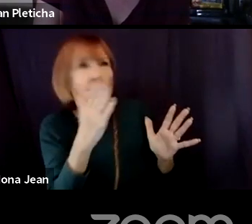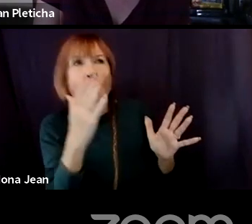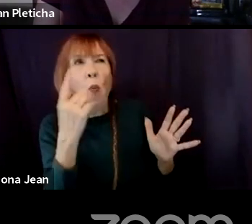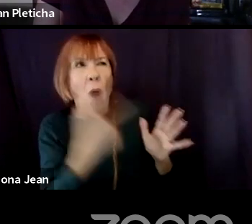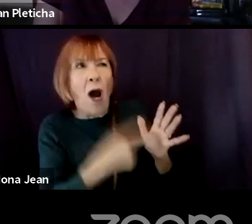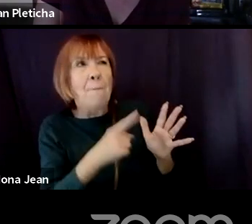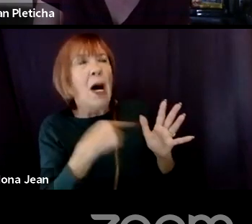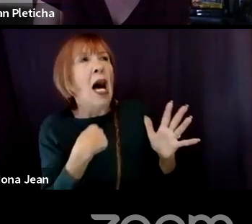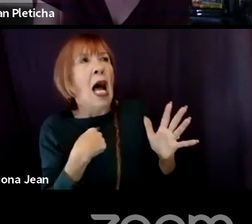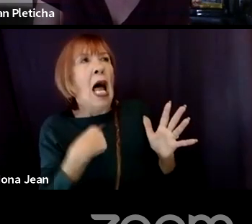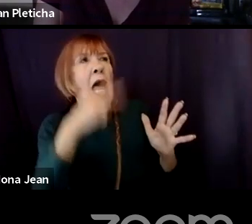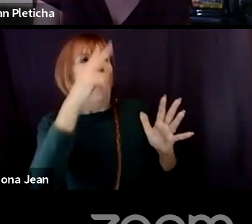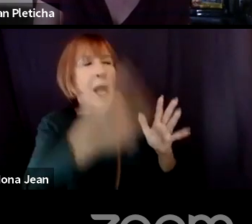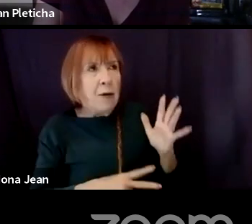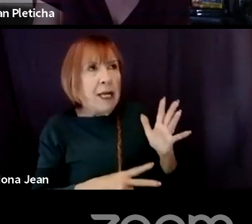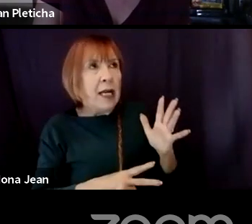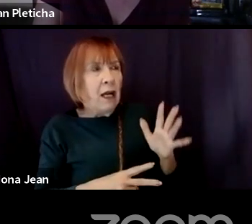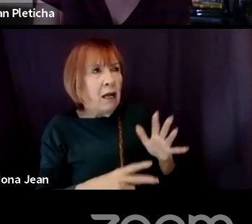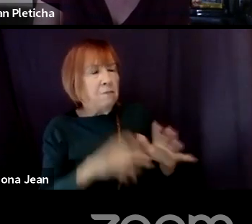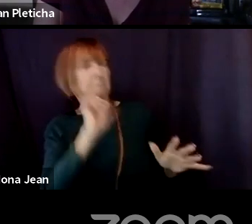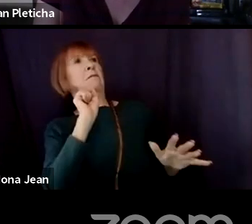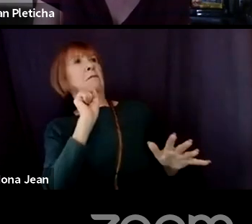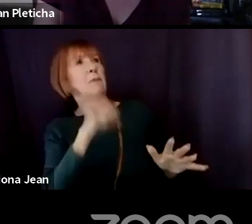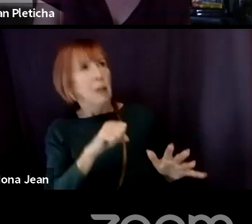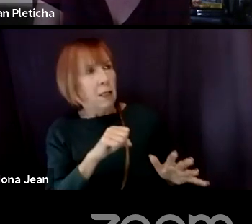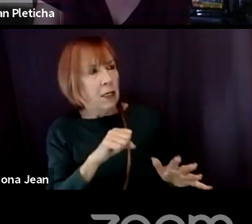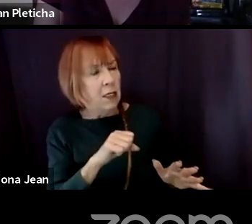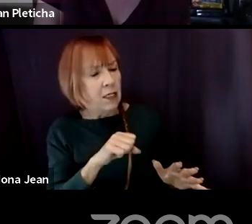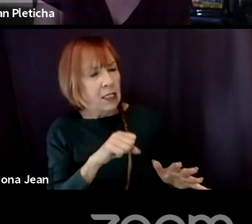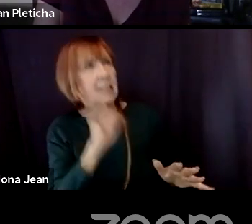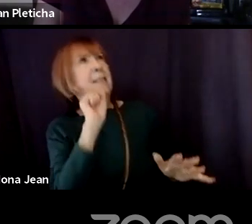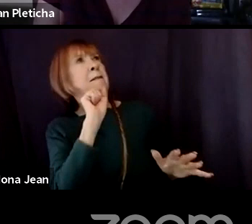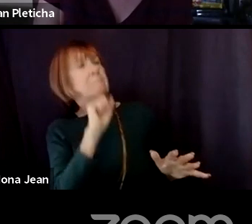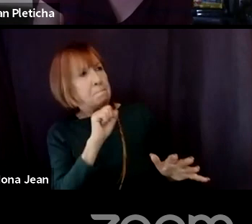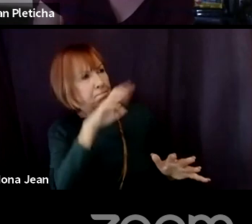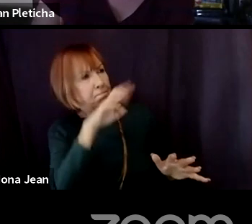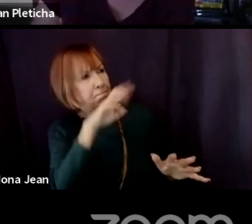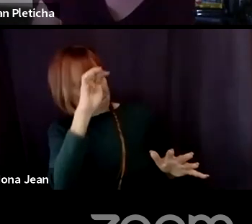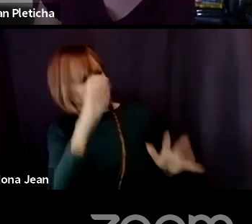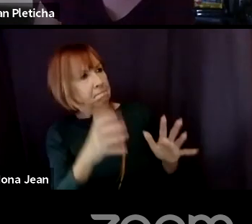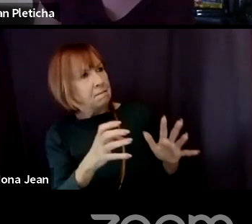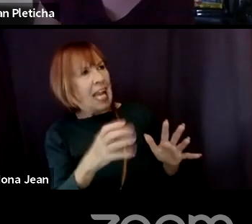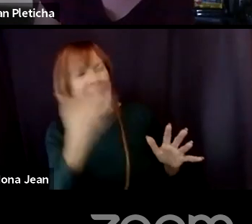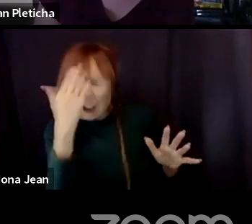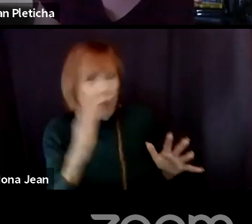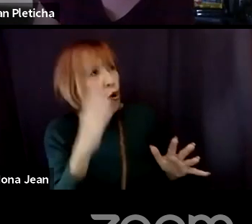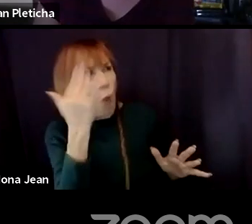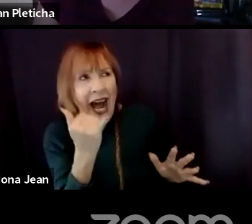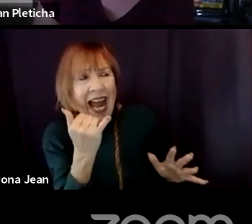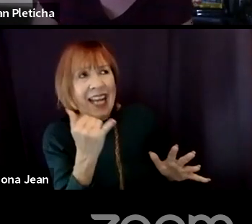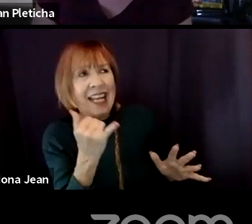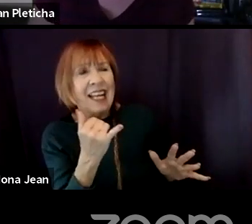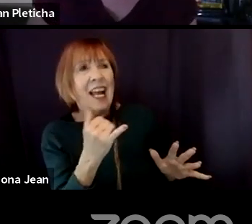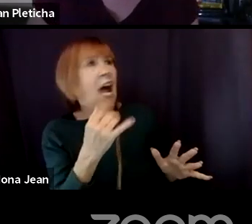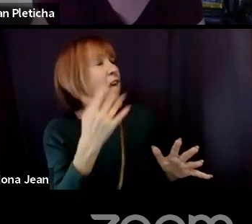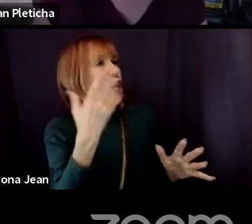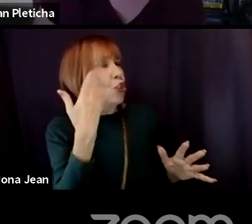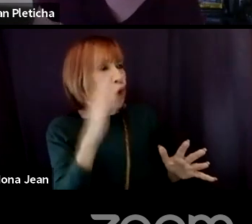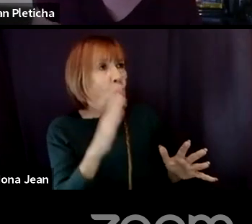I read it twice and I still was bumped, I don't have the answer for you. But look and usually they go back and they like, oh, I didn't put the hat on her,